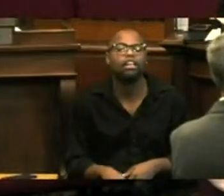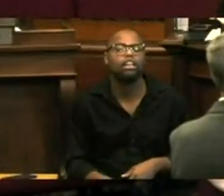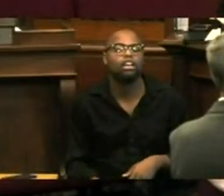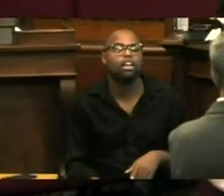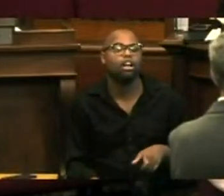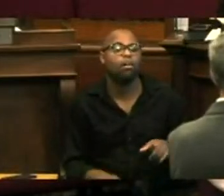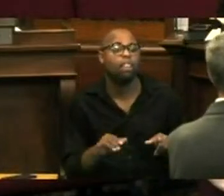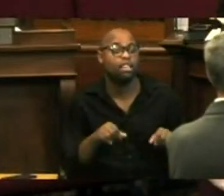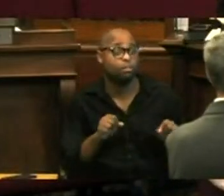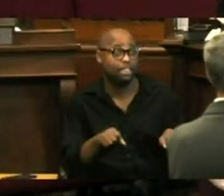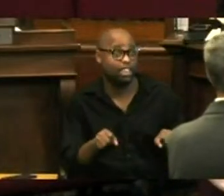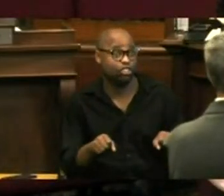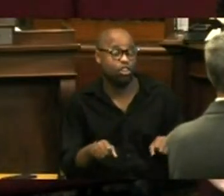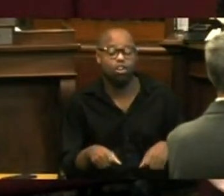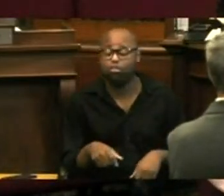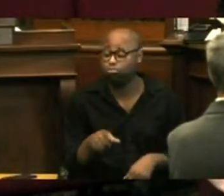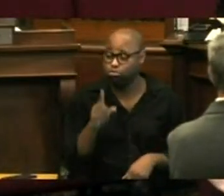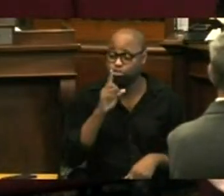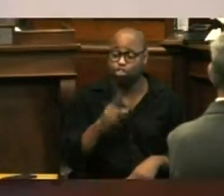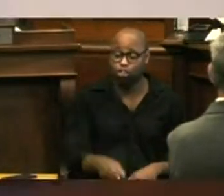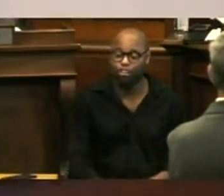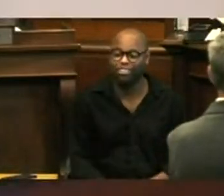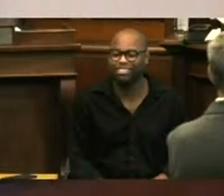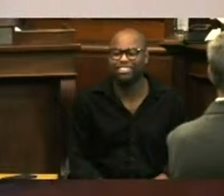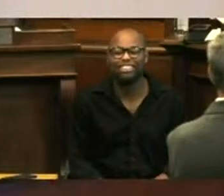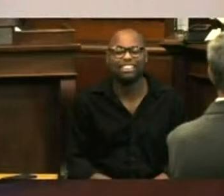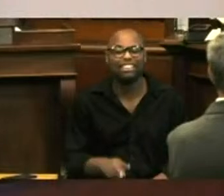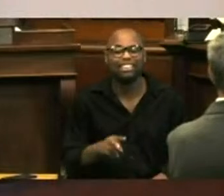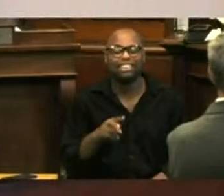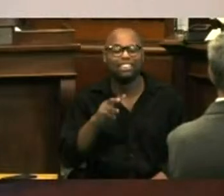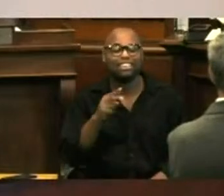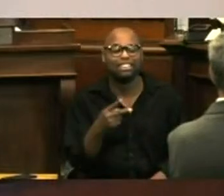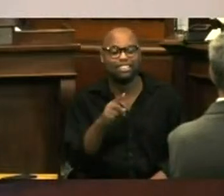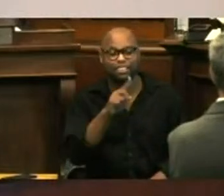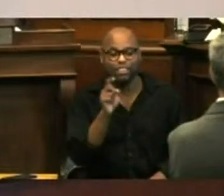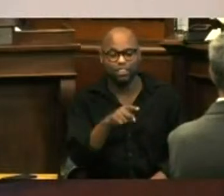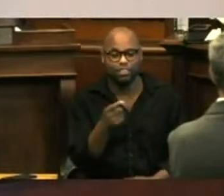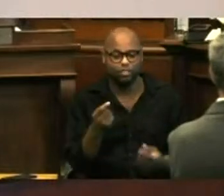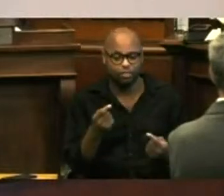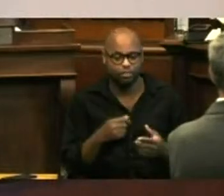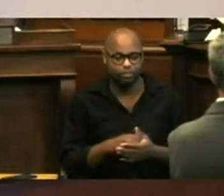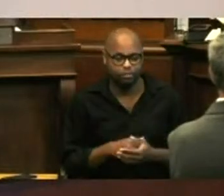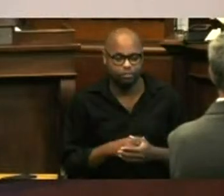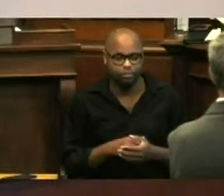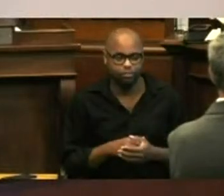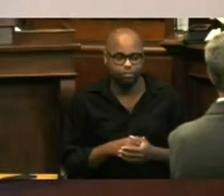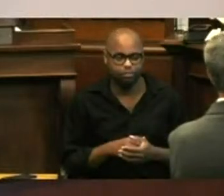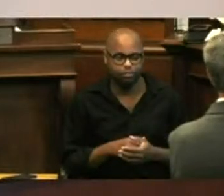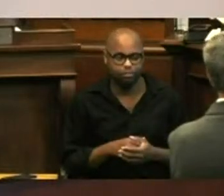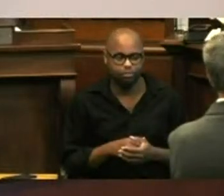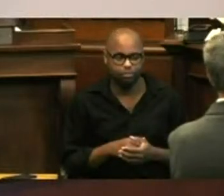lead. But it's a it's a